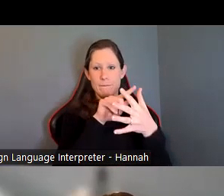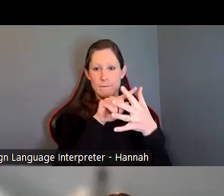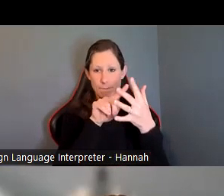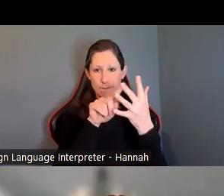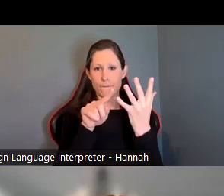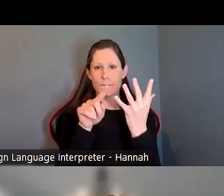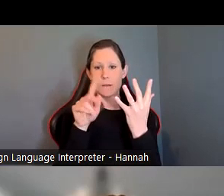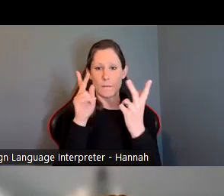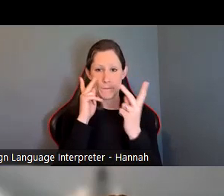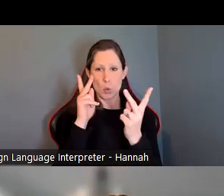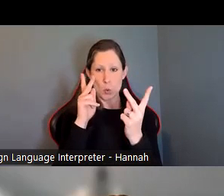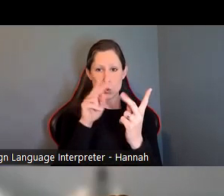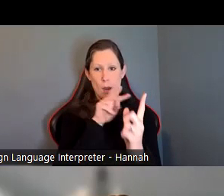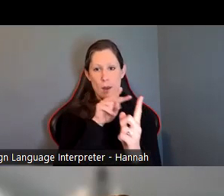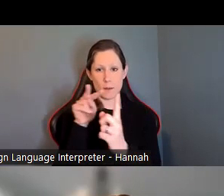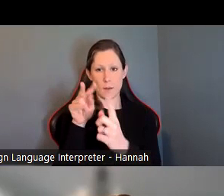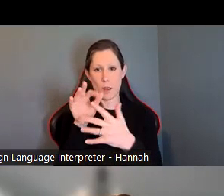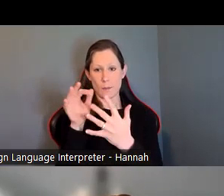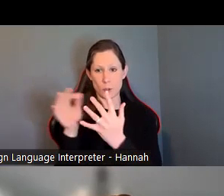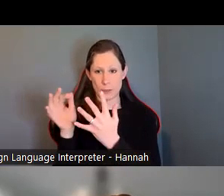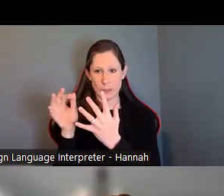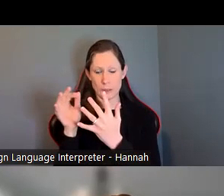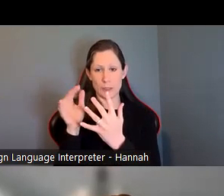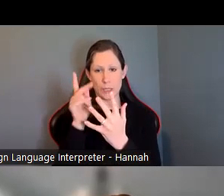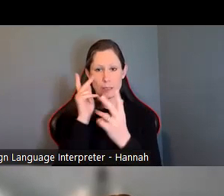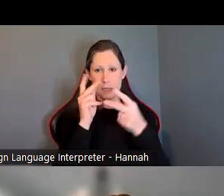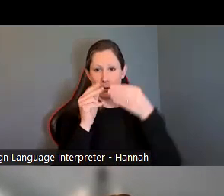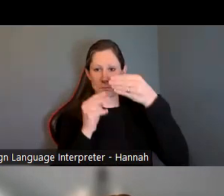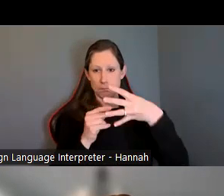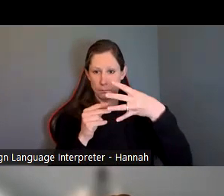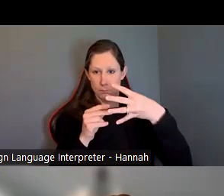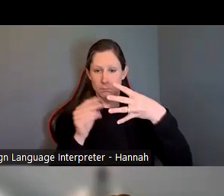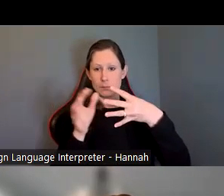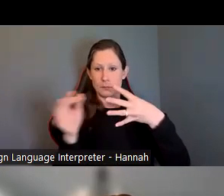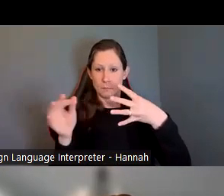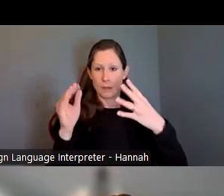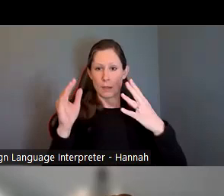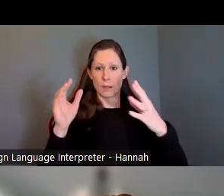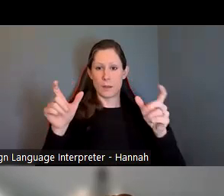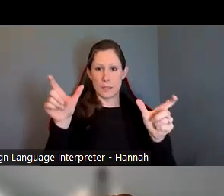They also should be able to right